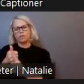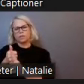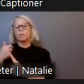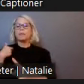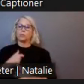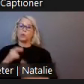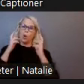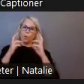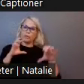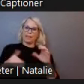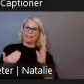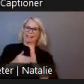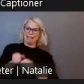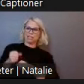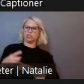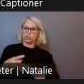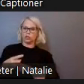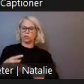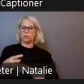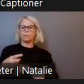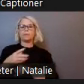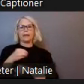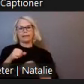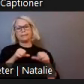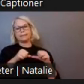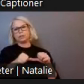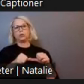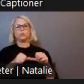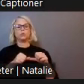events. That picture in the middle is one of our emergency management coordinator's, Camille.